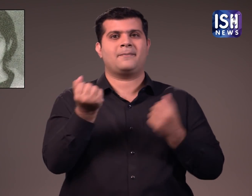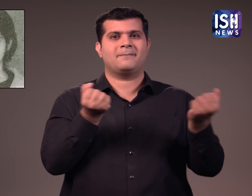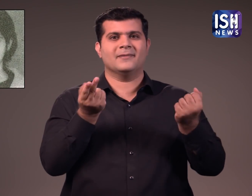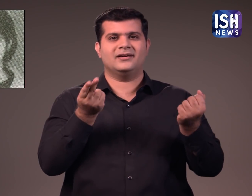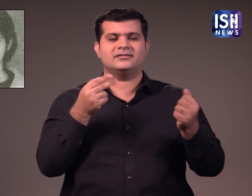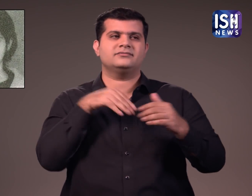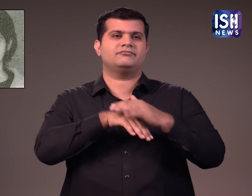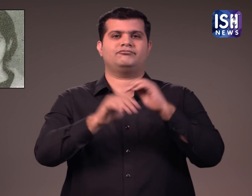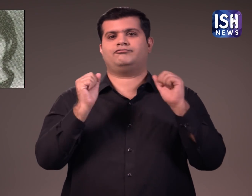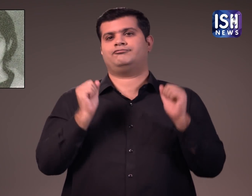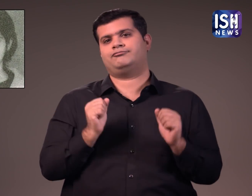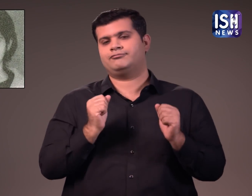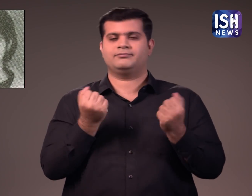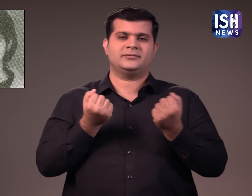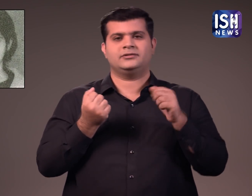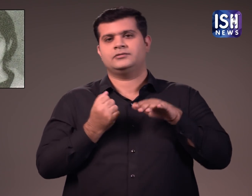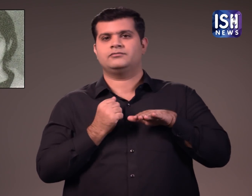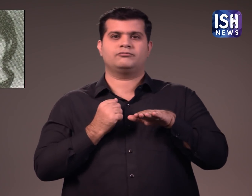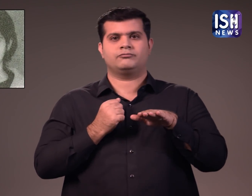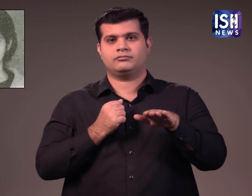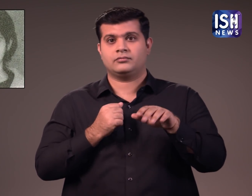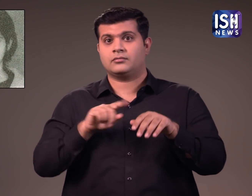and boarded a bus on her way back home.